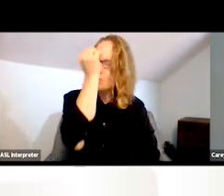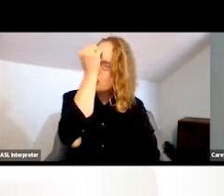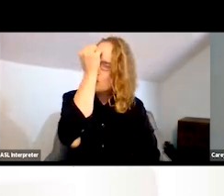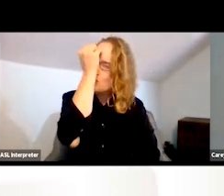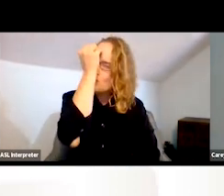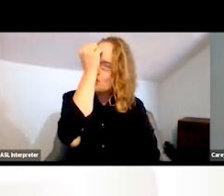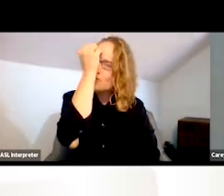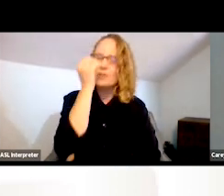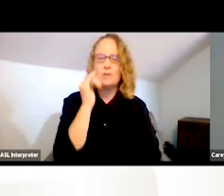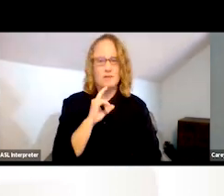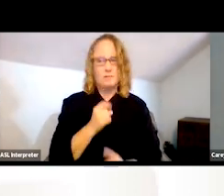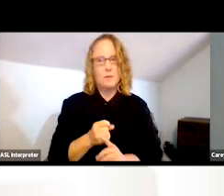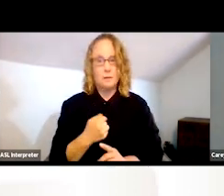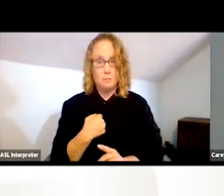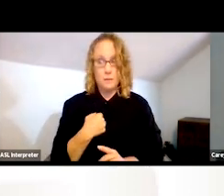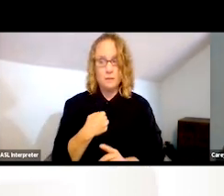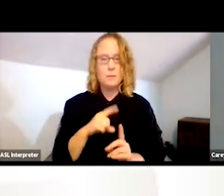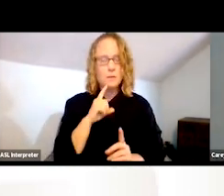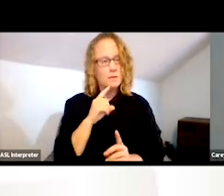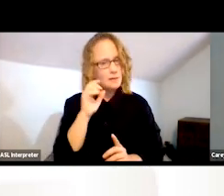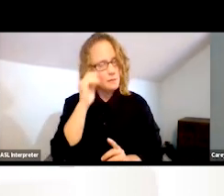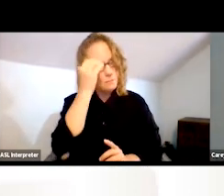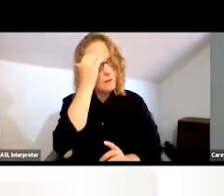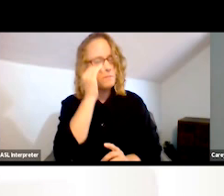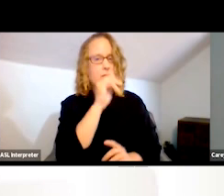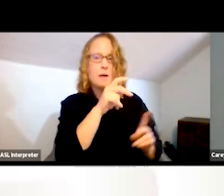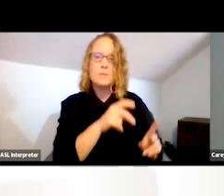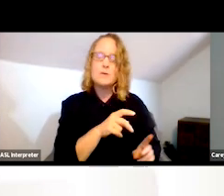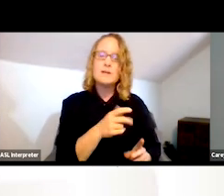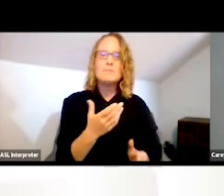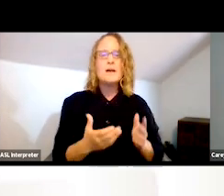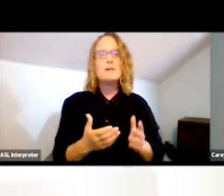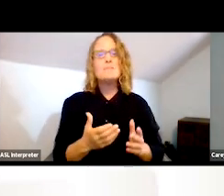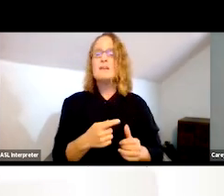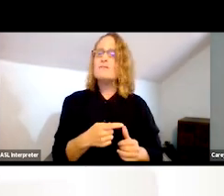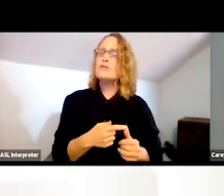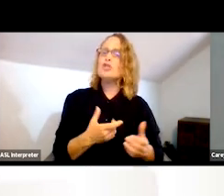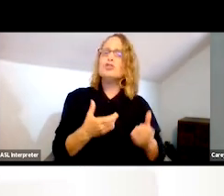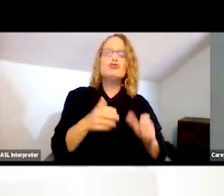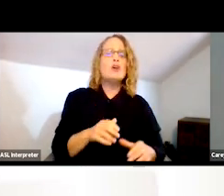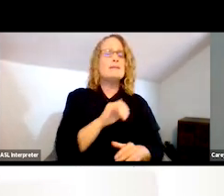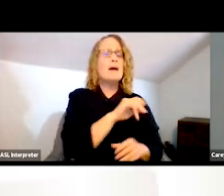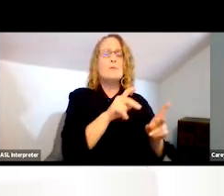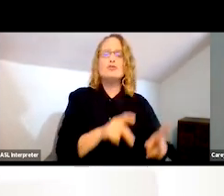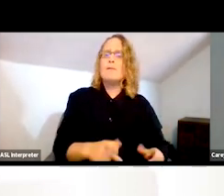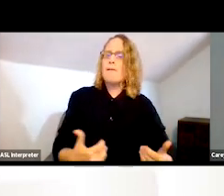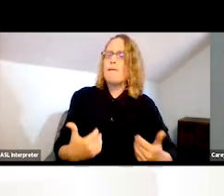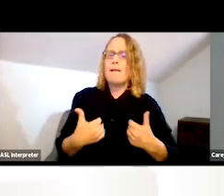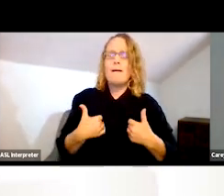that we need to develop some trust, some understanding, and I need to be mindful of,